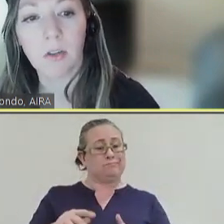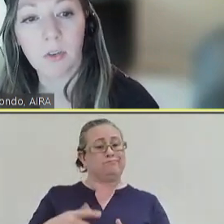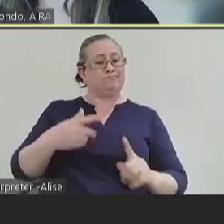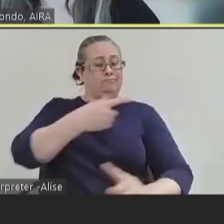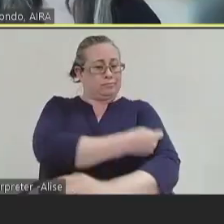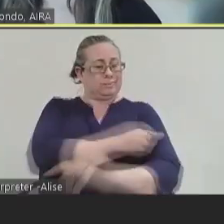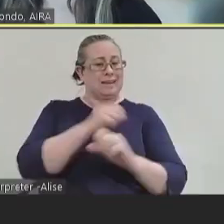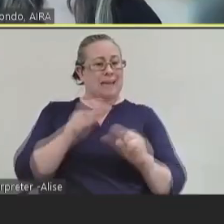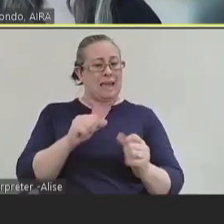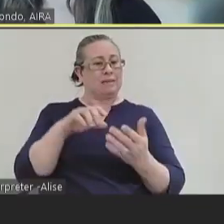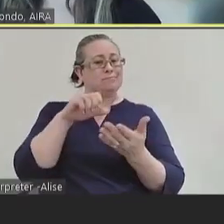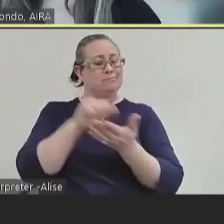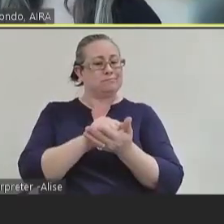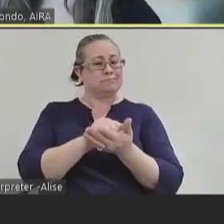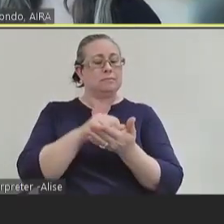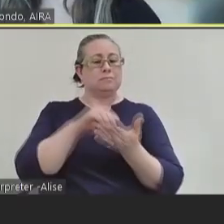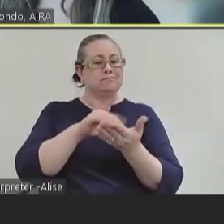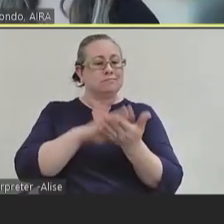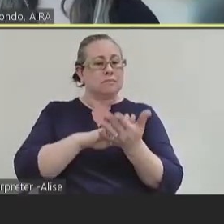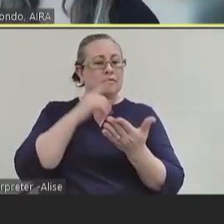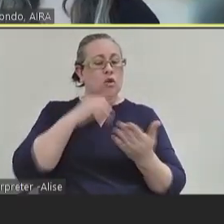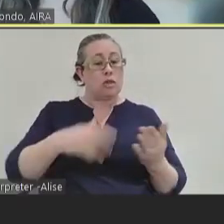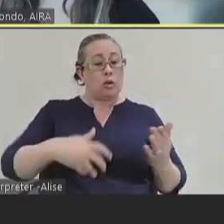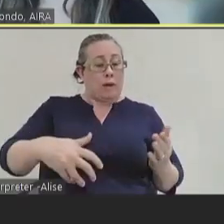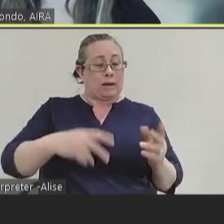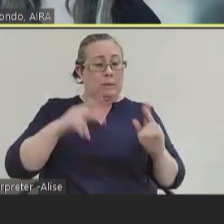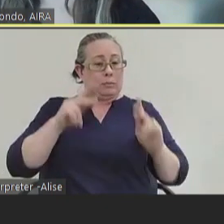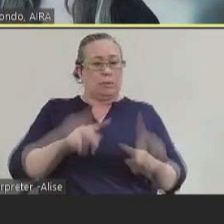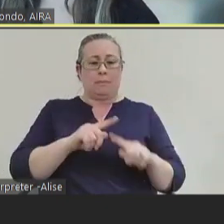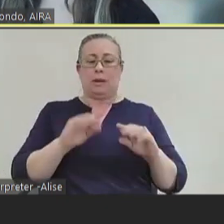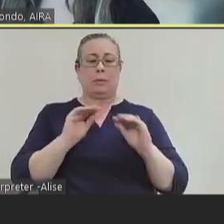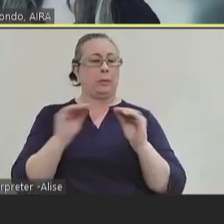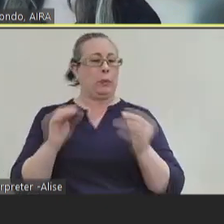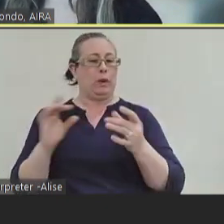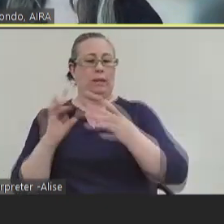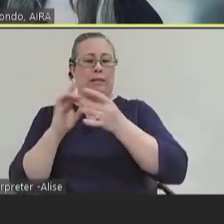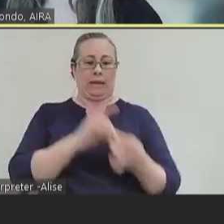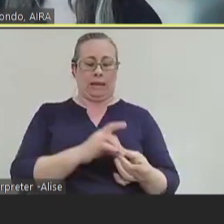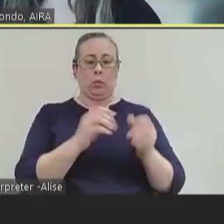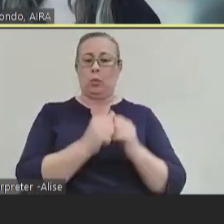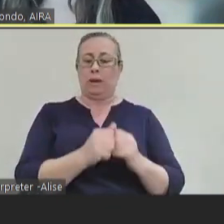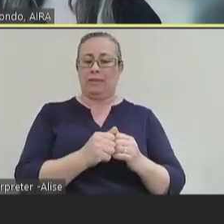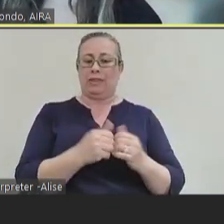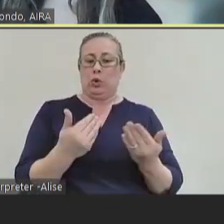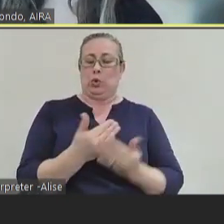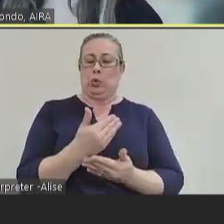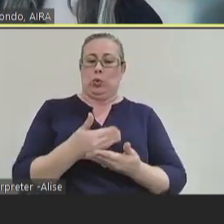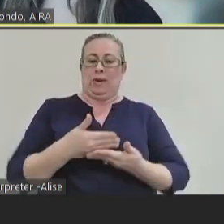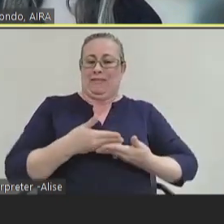for the pregnant person. However, there's not a linkage with the newborn infant record. Currently,